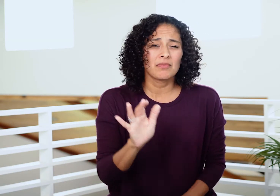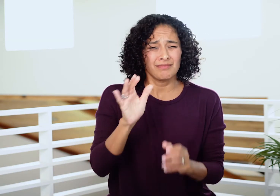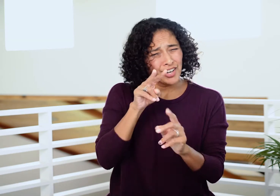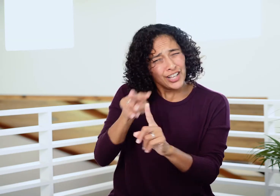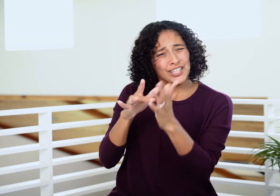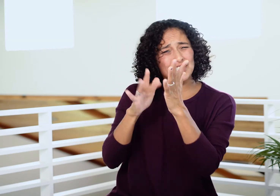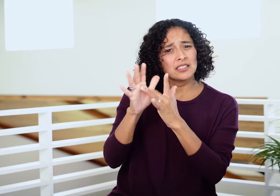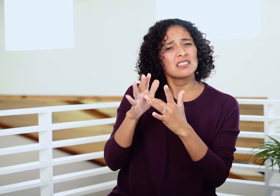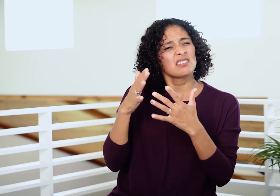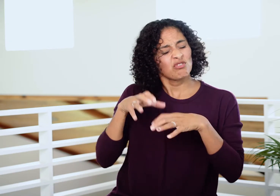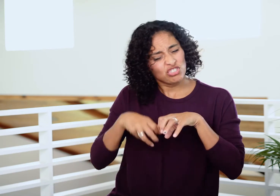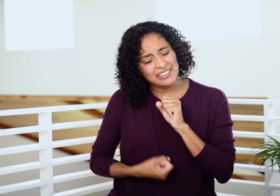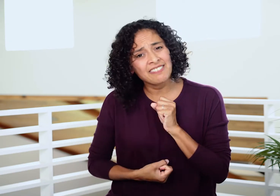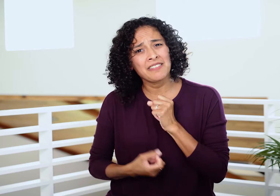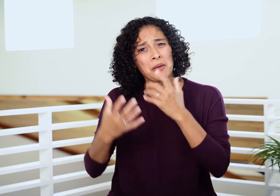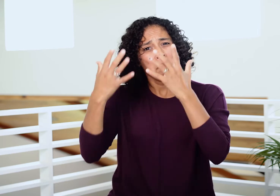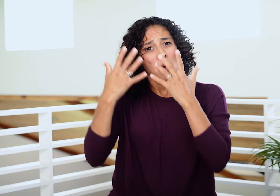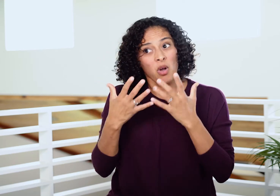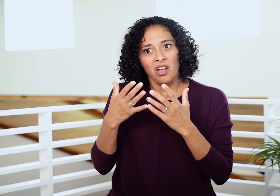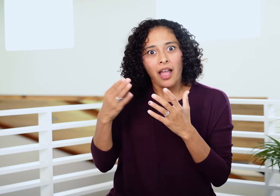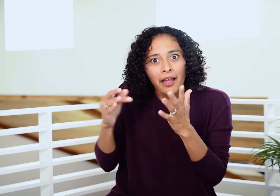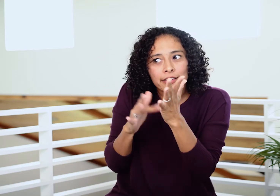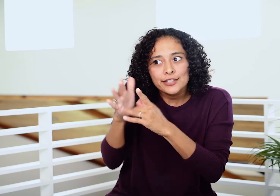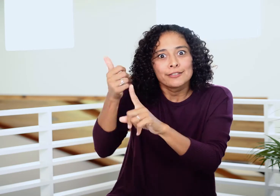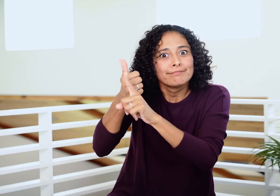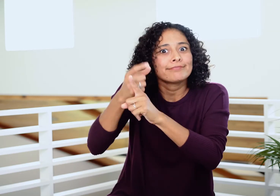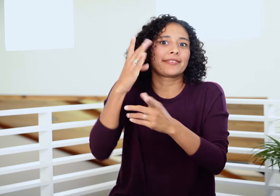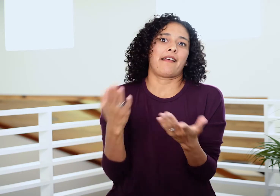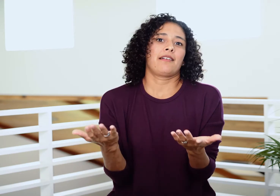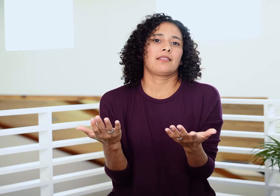After all, Jesus grieved and mourned, and He is God.